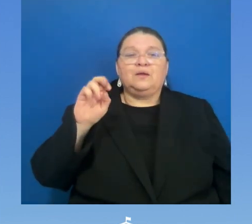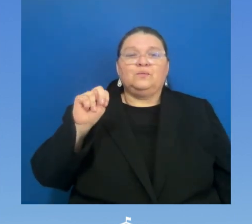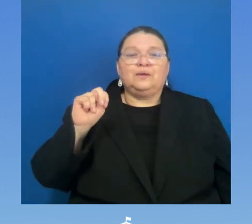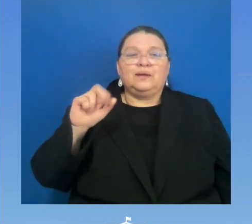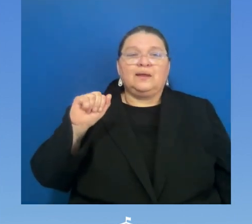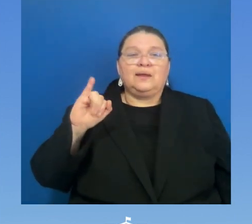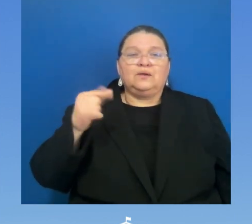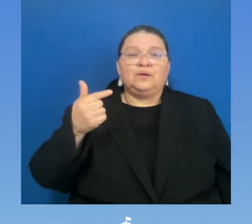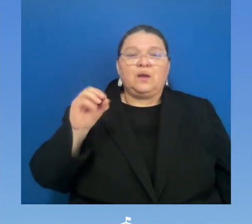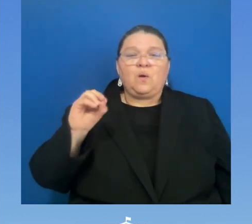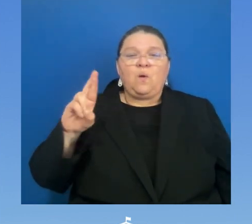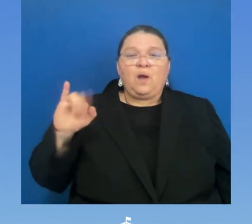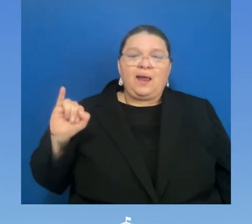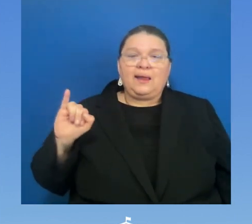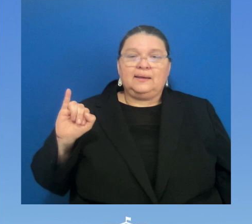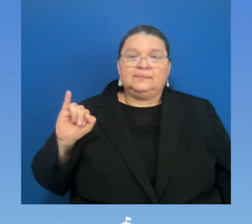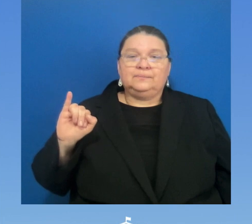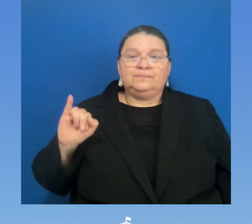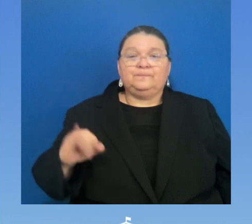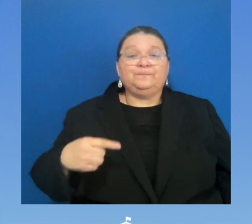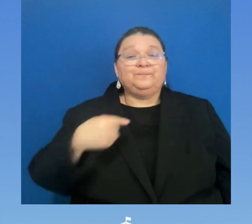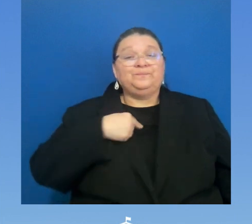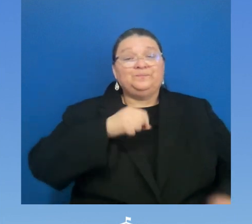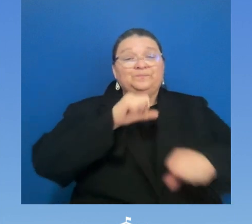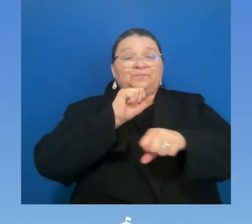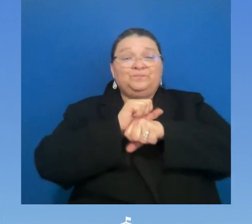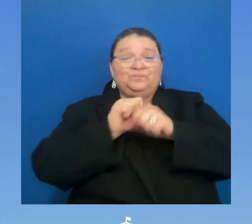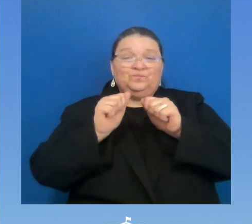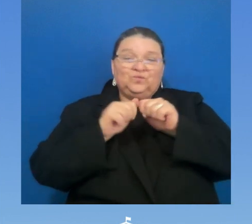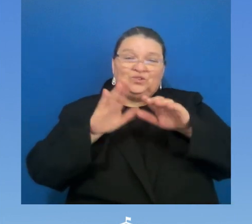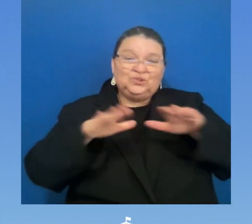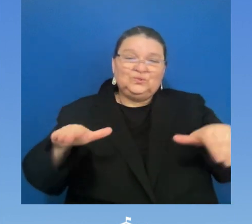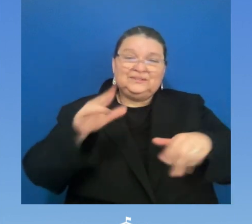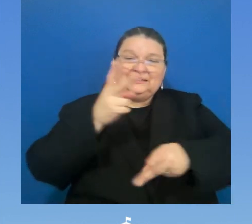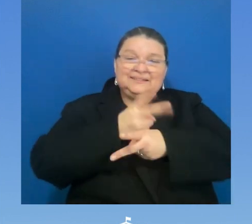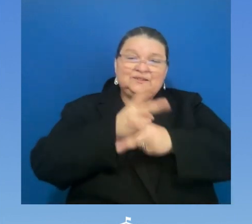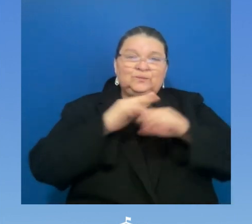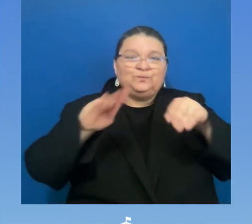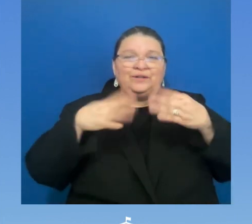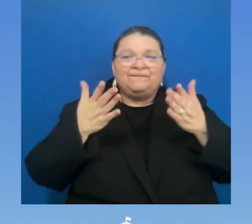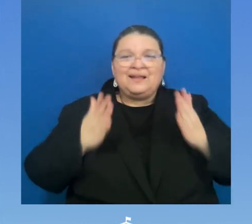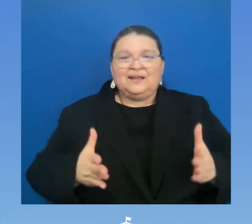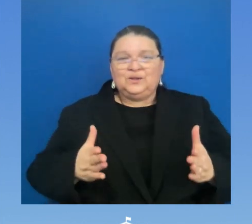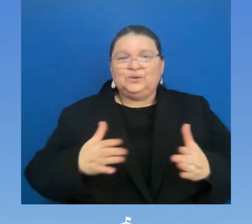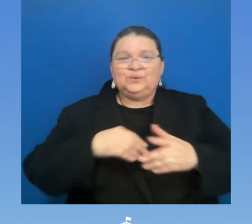United, UW and I have been a family childcare provider for over 24 years.